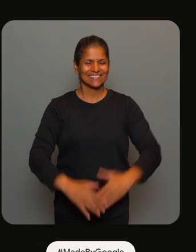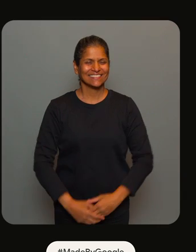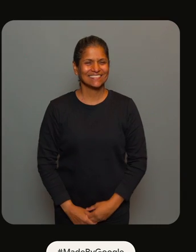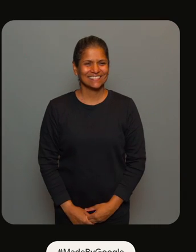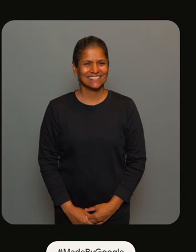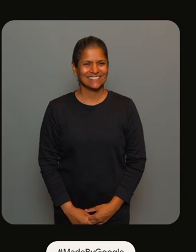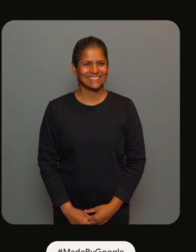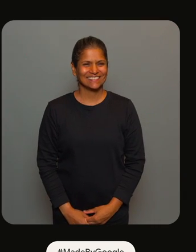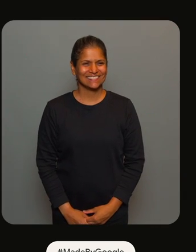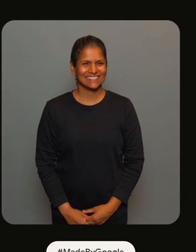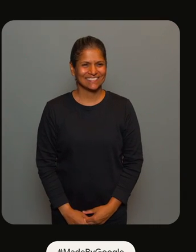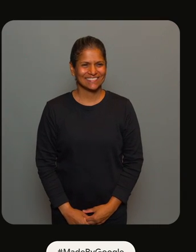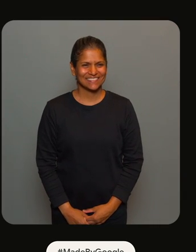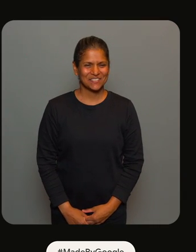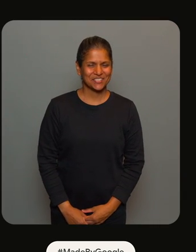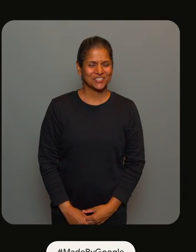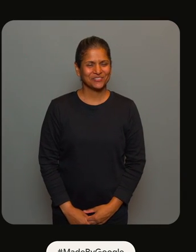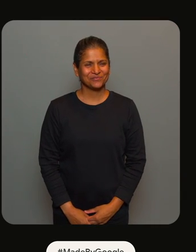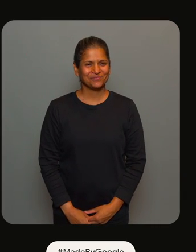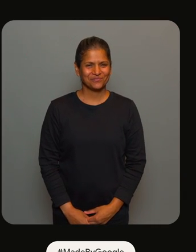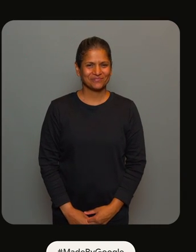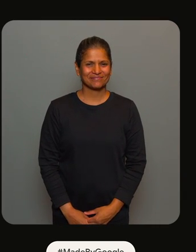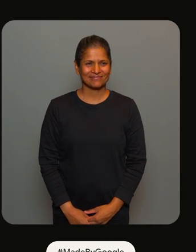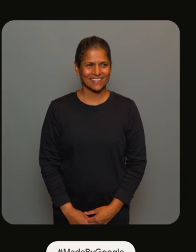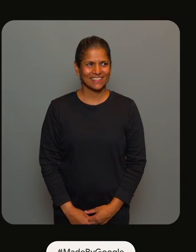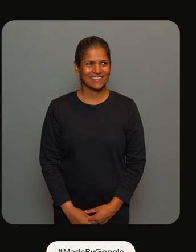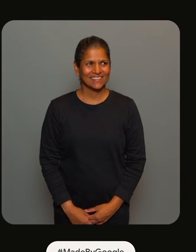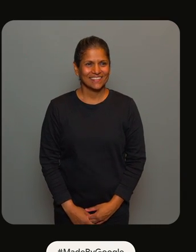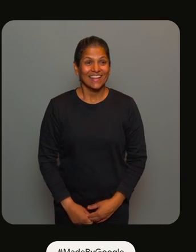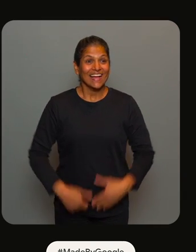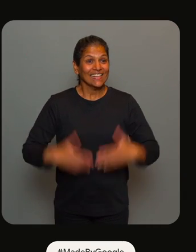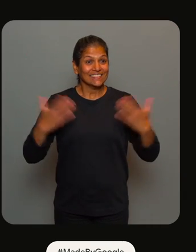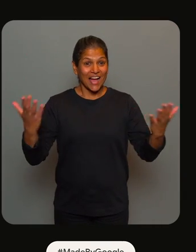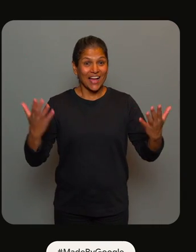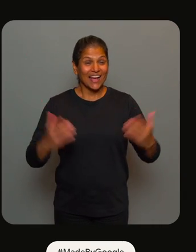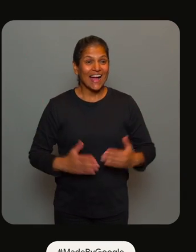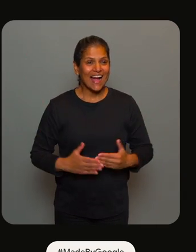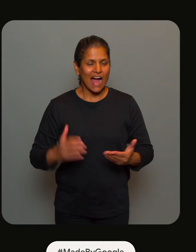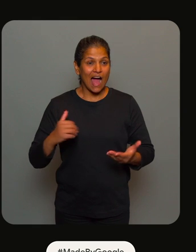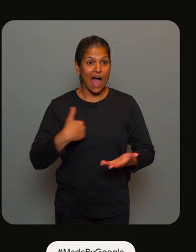Looking across the Pixel family, you’ll notice